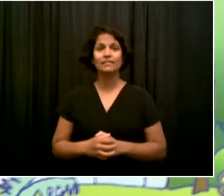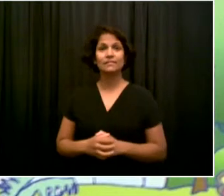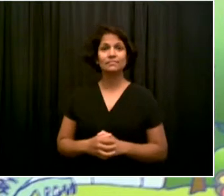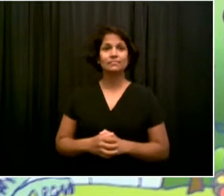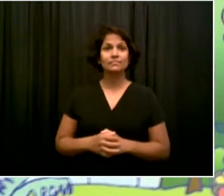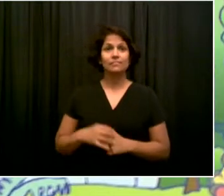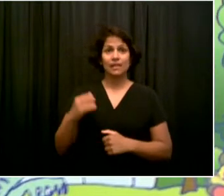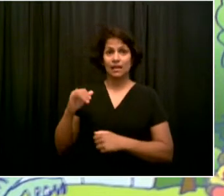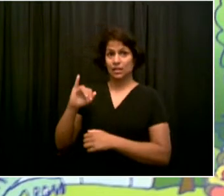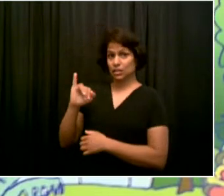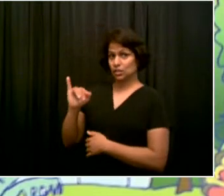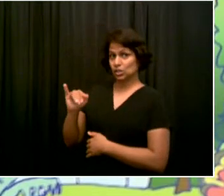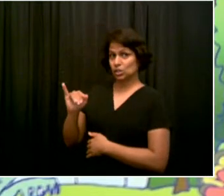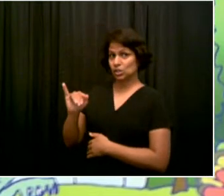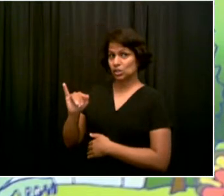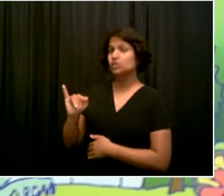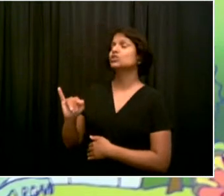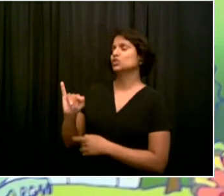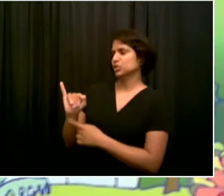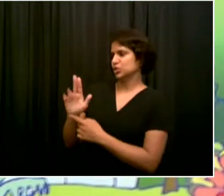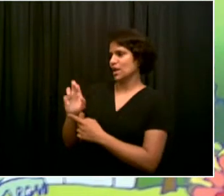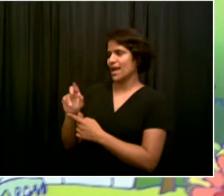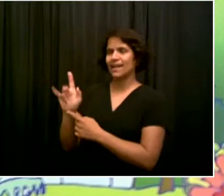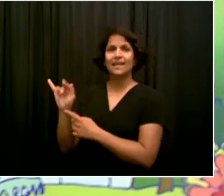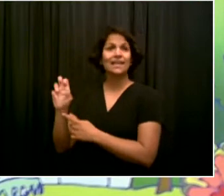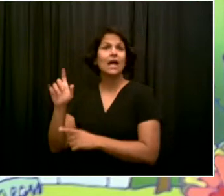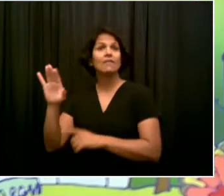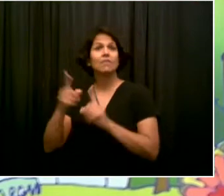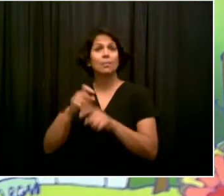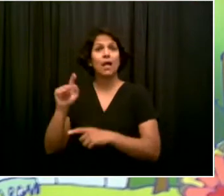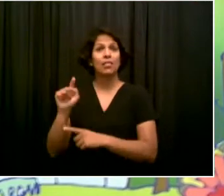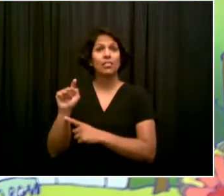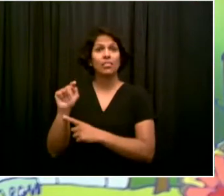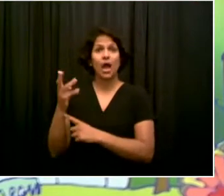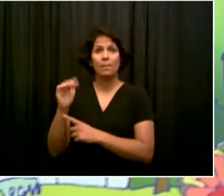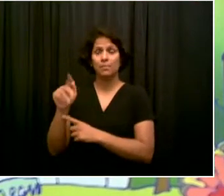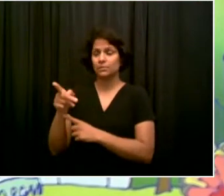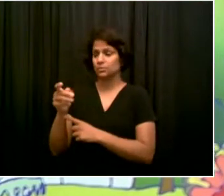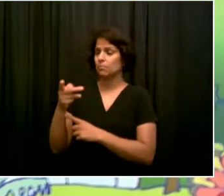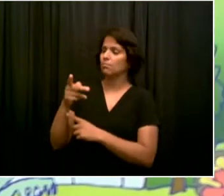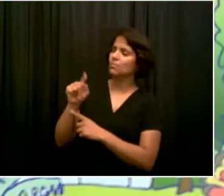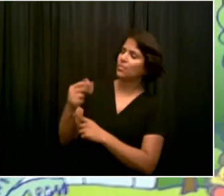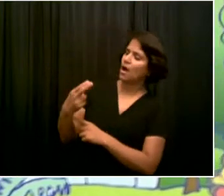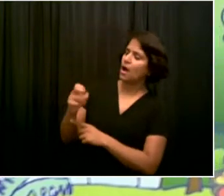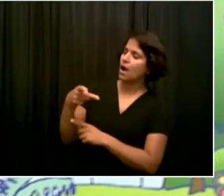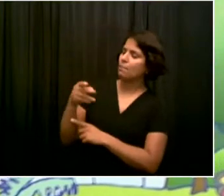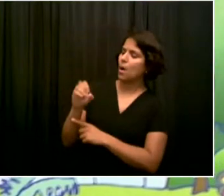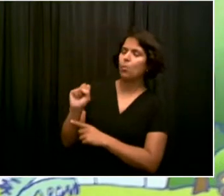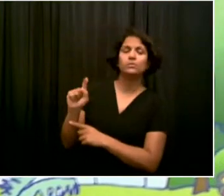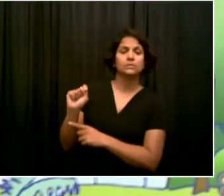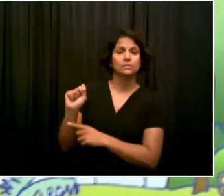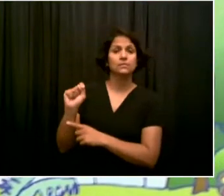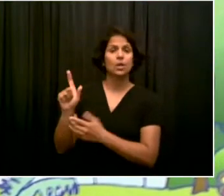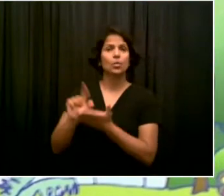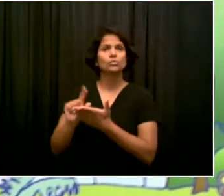BECAUSE OF DEA.LT THE DELTA VERY AND CHANGE THE BALLGAME AND PEOPLE ARE NOW RESPONDING TO THAT. OUR NEXT QUESTION GOES TO